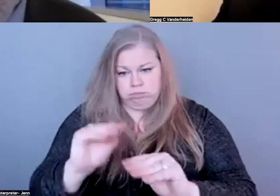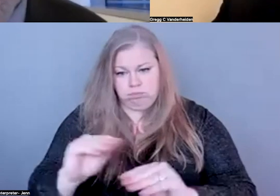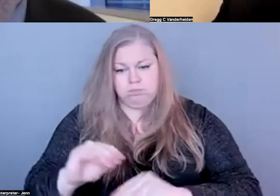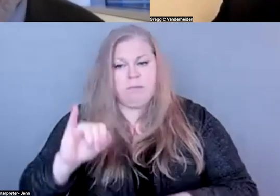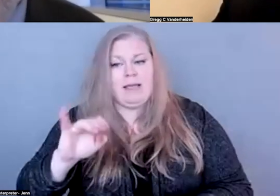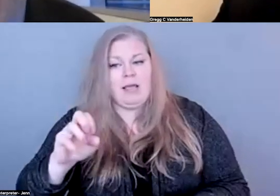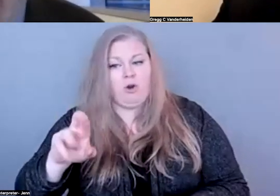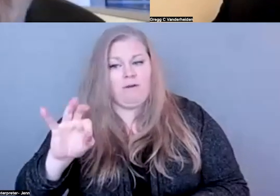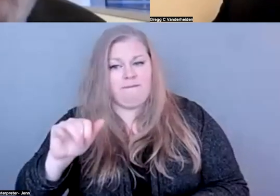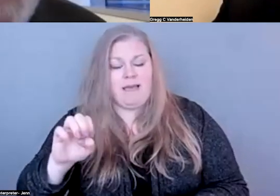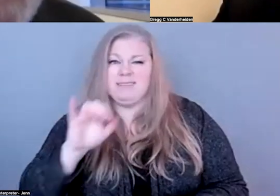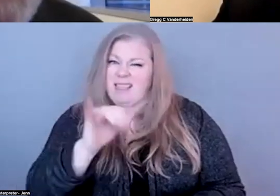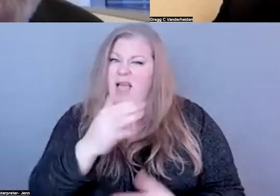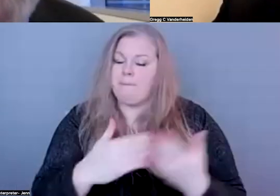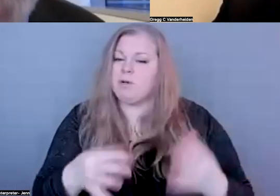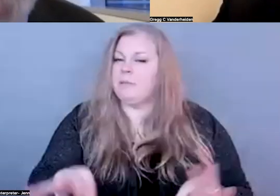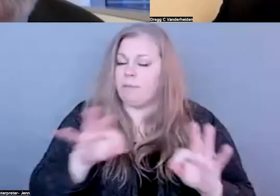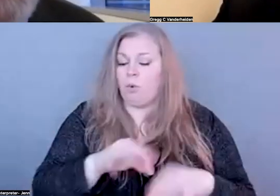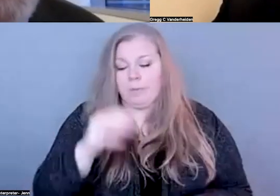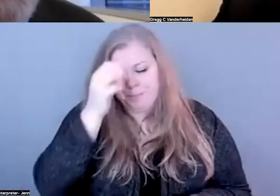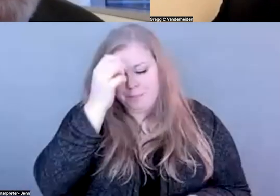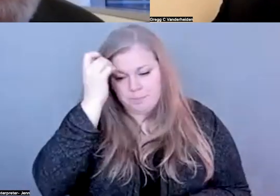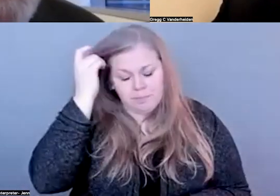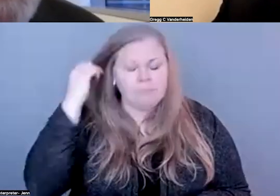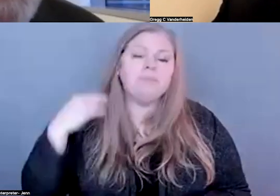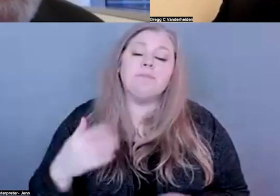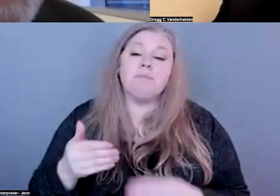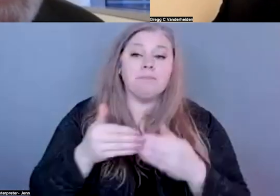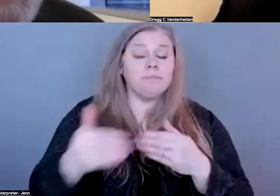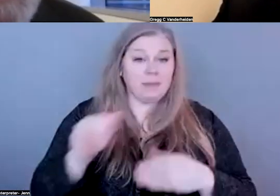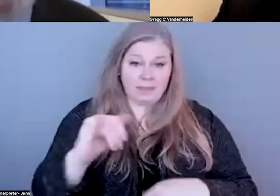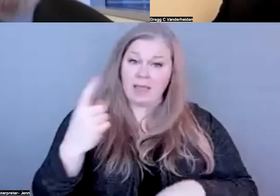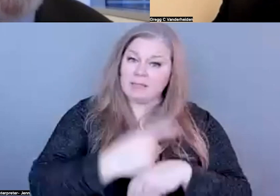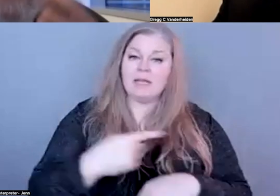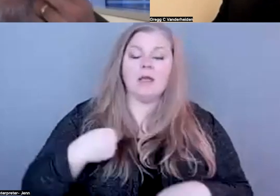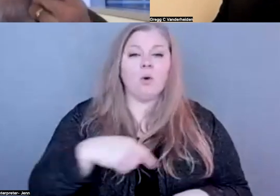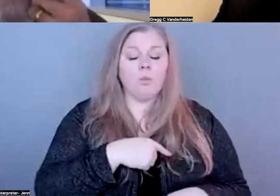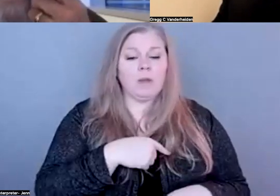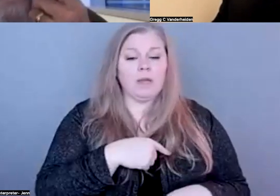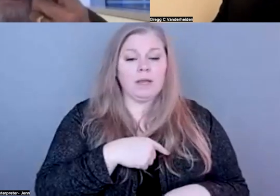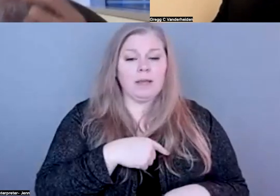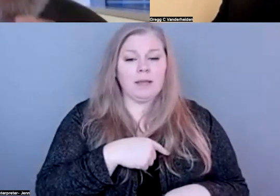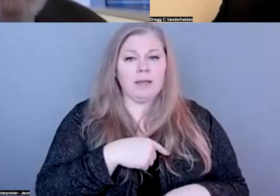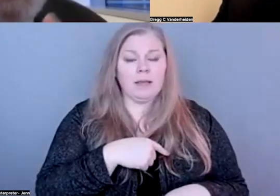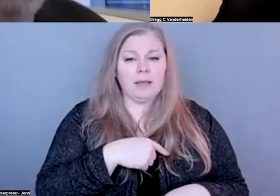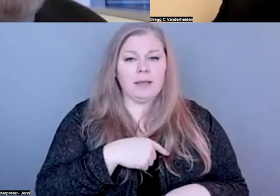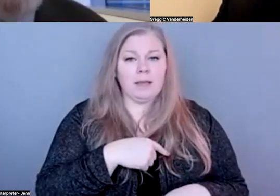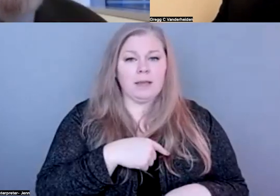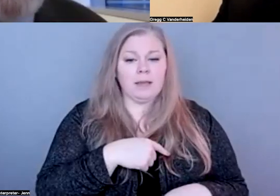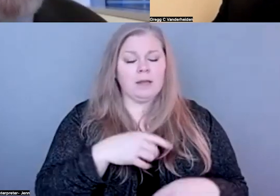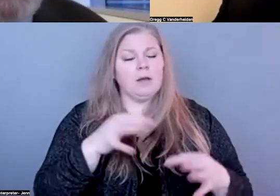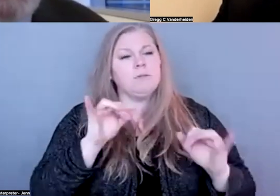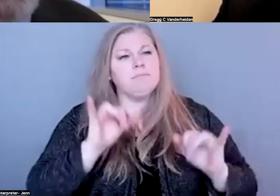Later on in the day, we observed that it might be necessary to build different interfaces,